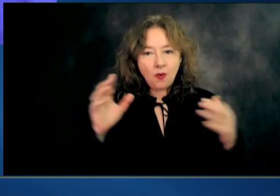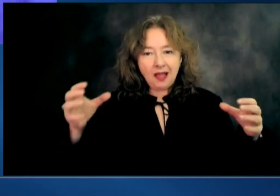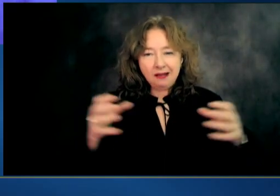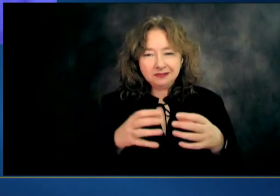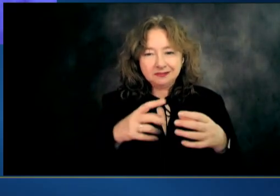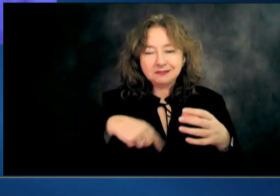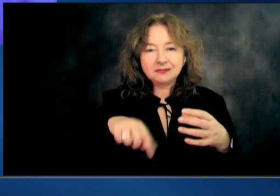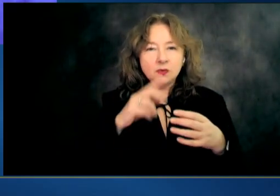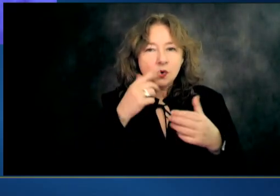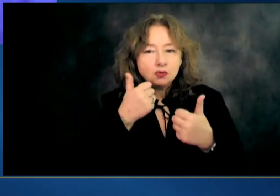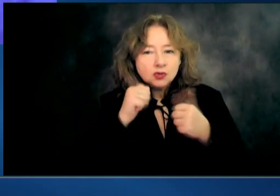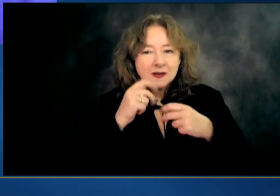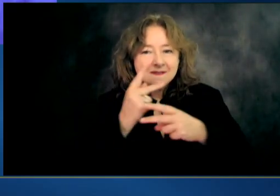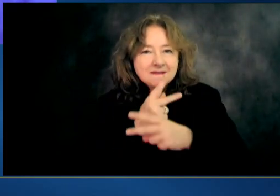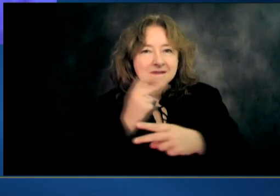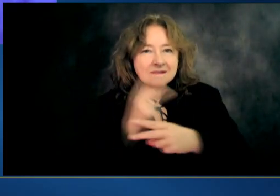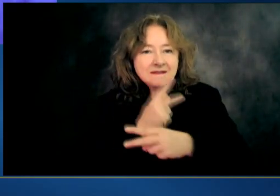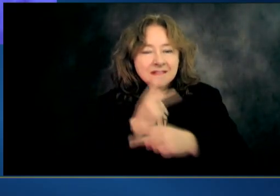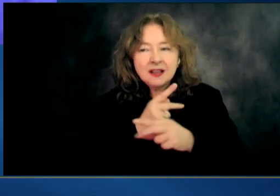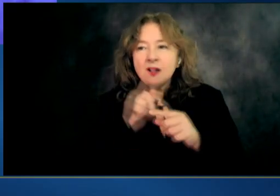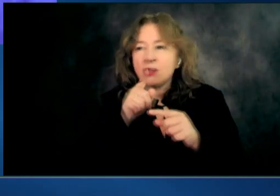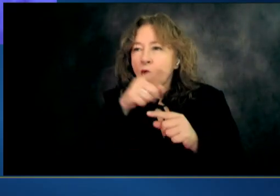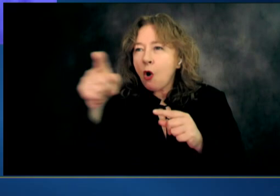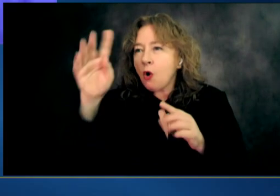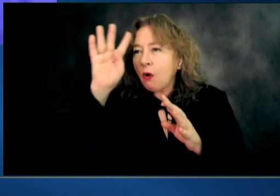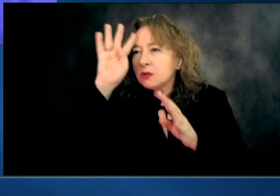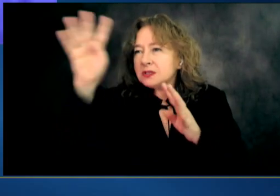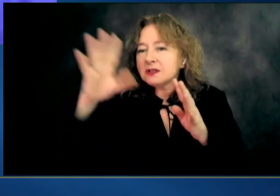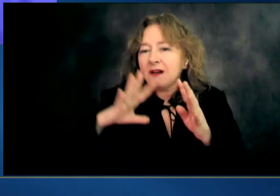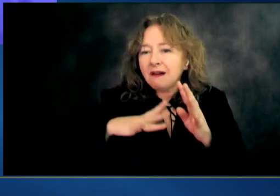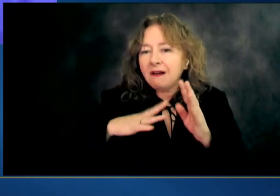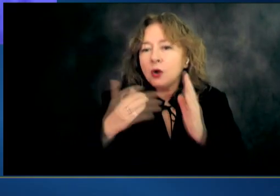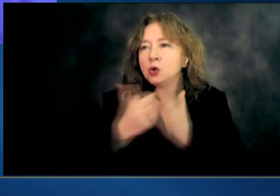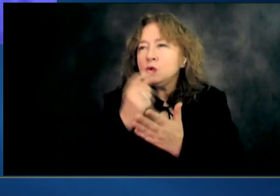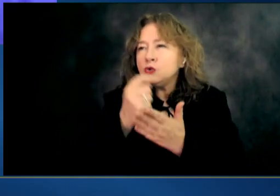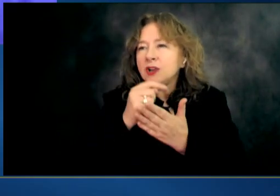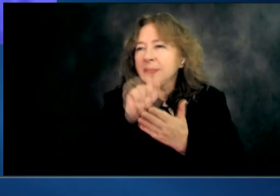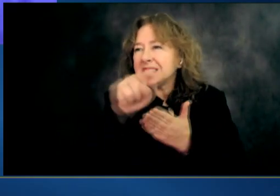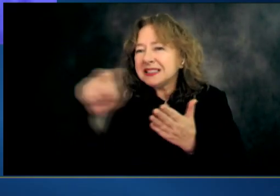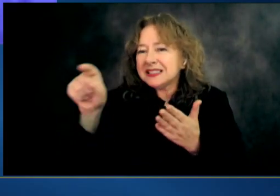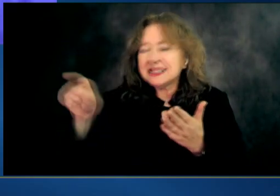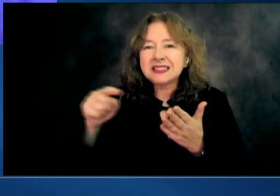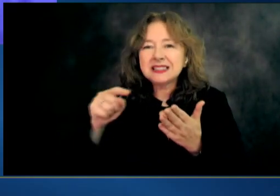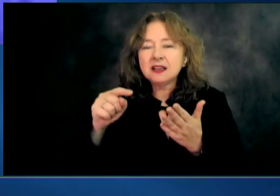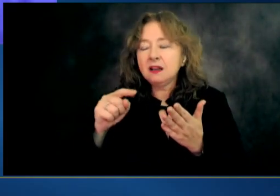get some of these innovative treatments that are coming as a result of all this phenomenal science,